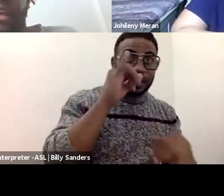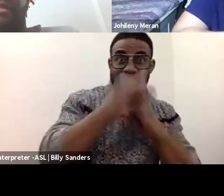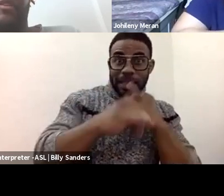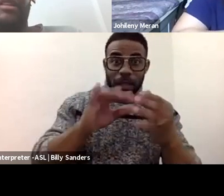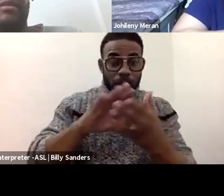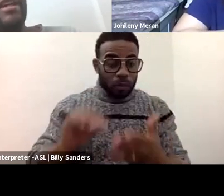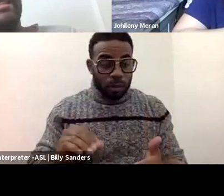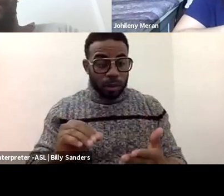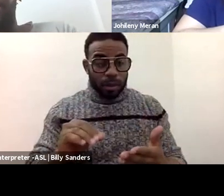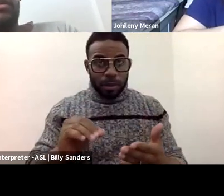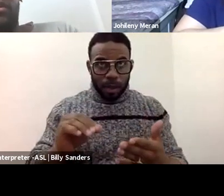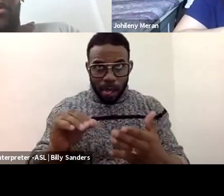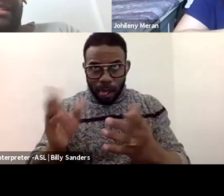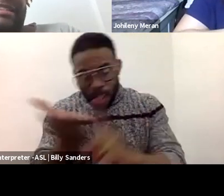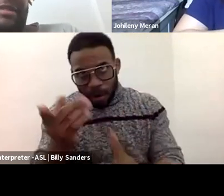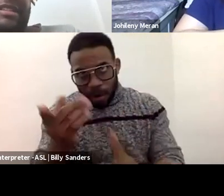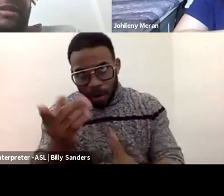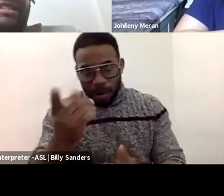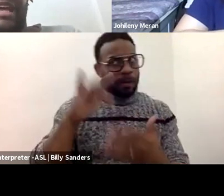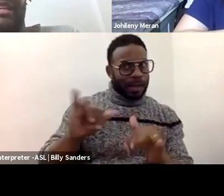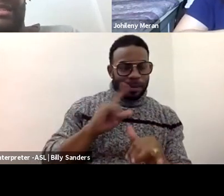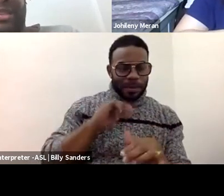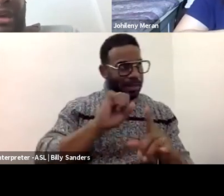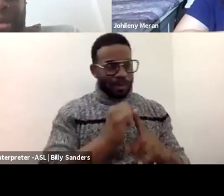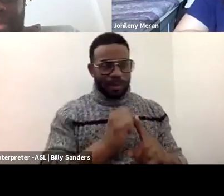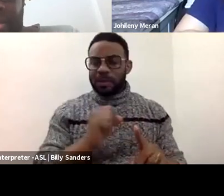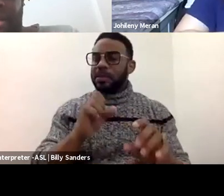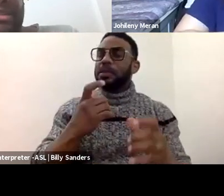and befriend them because I know what it is like to be in the situation and it sucks.